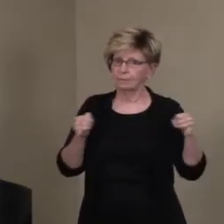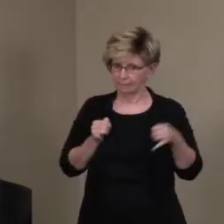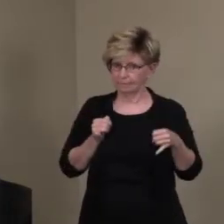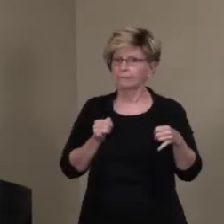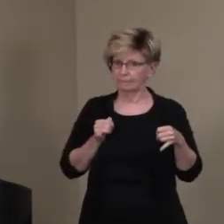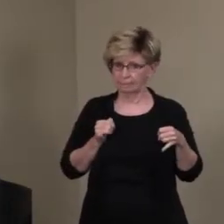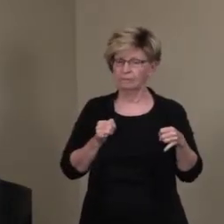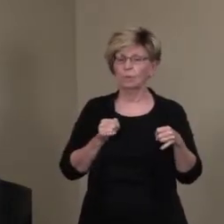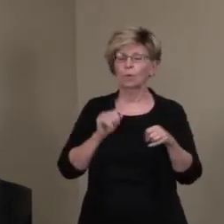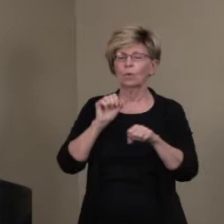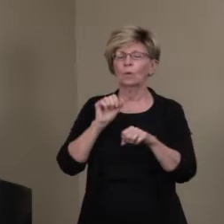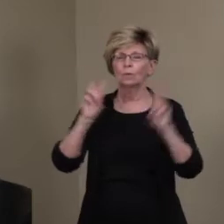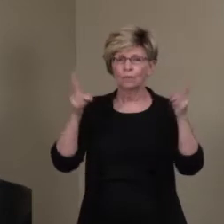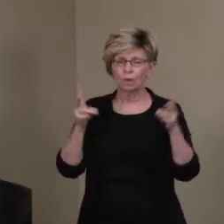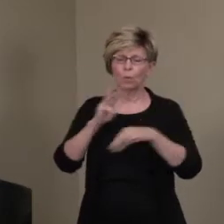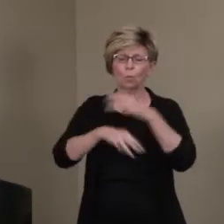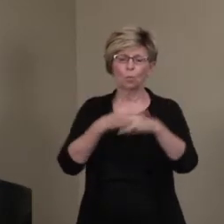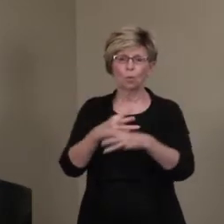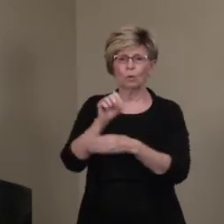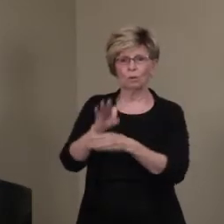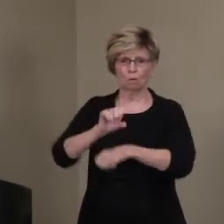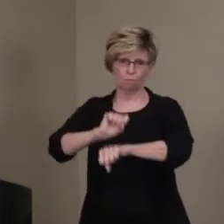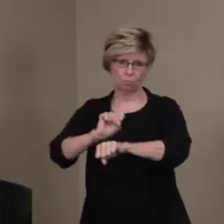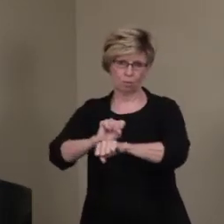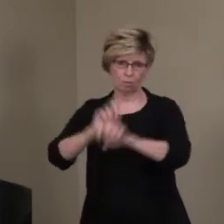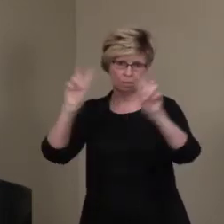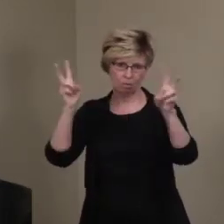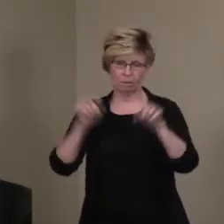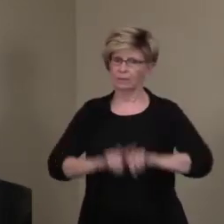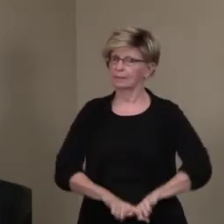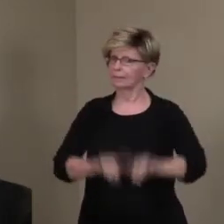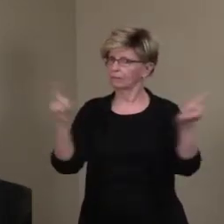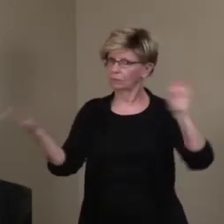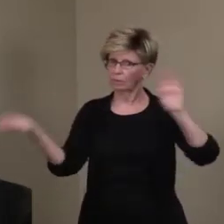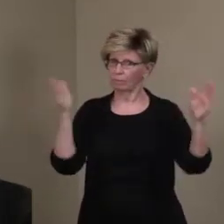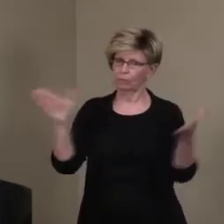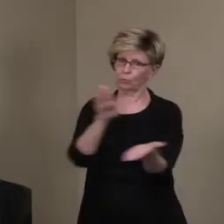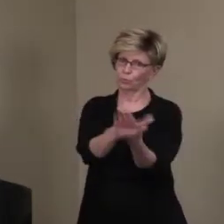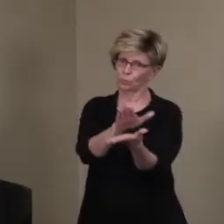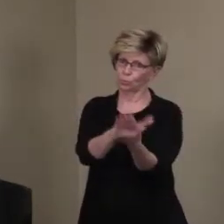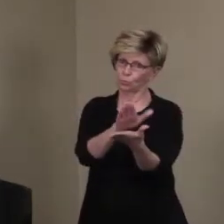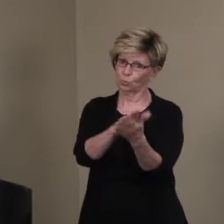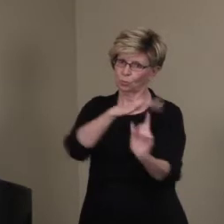have to teach boundaries directly that's the world of work it's very different